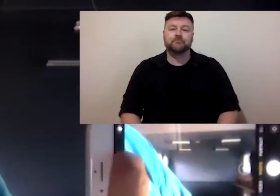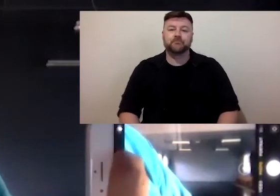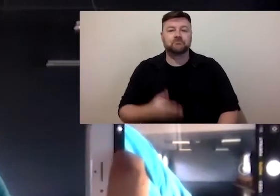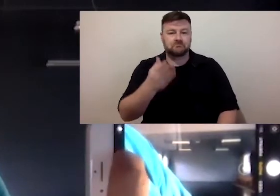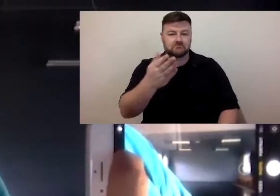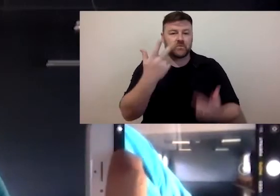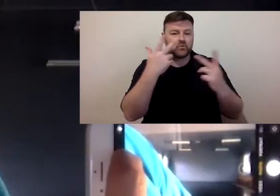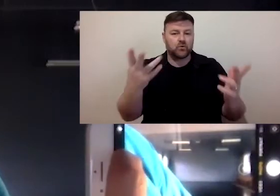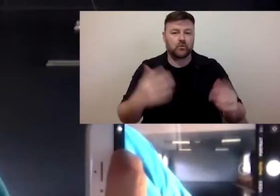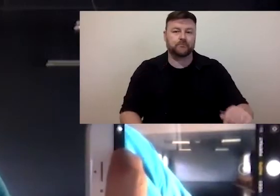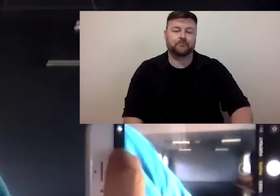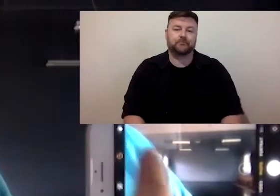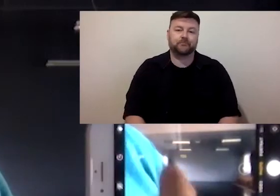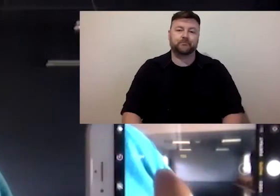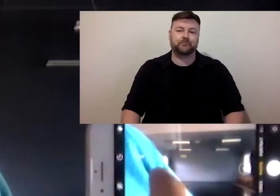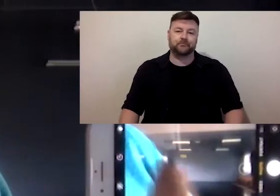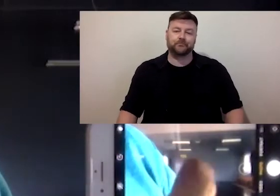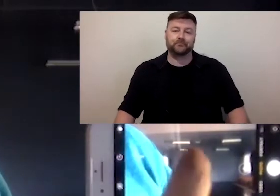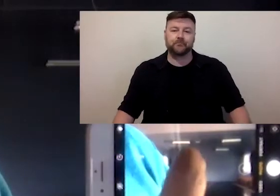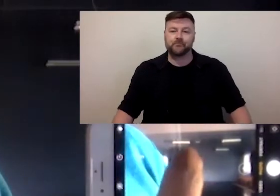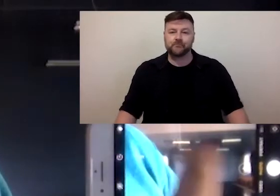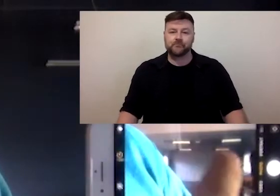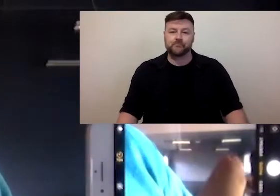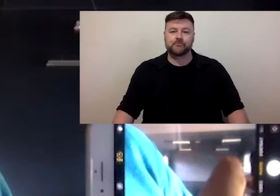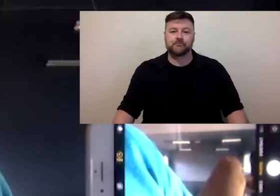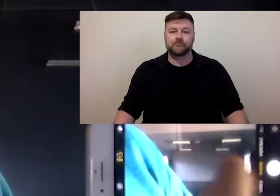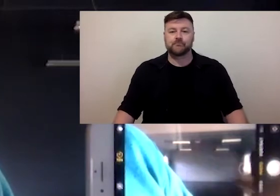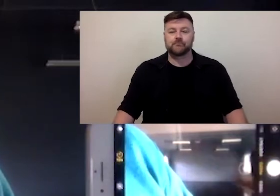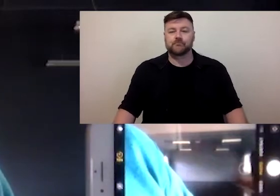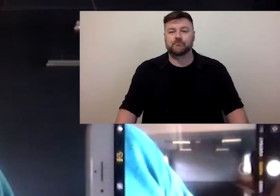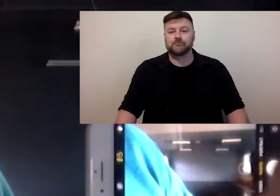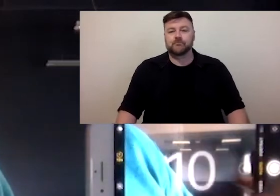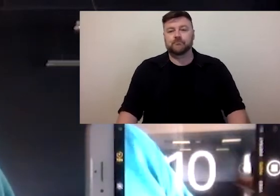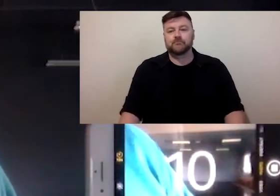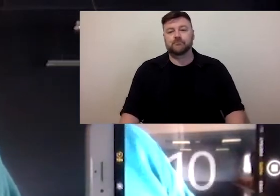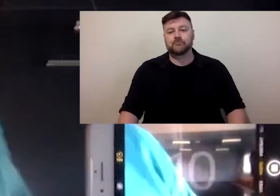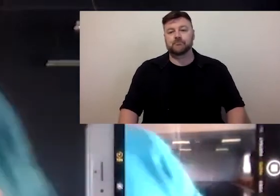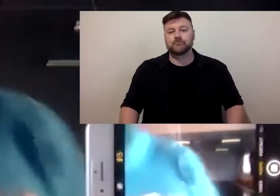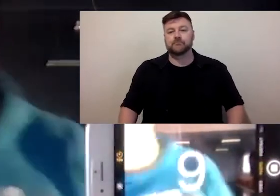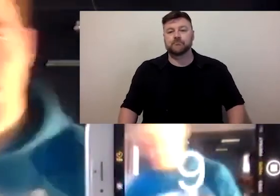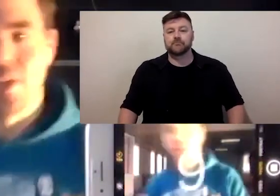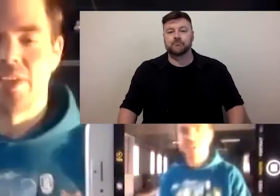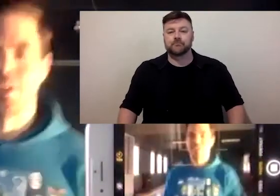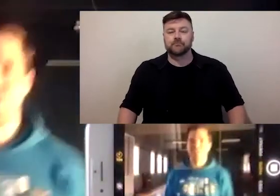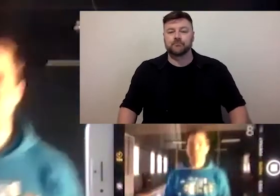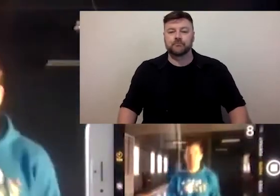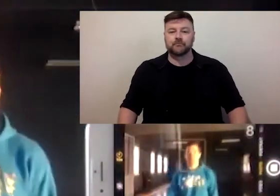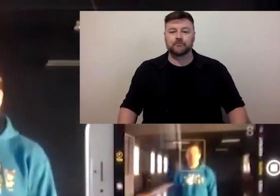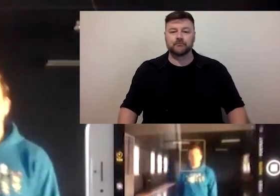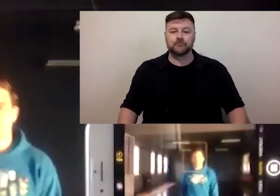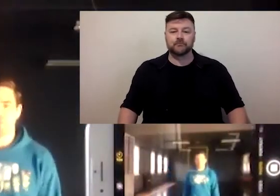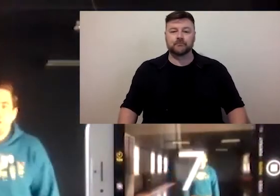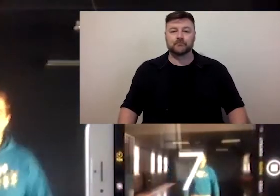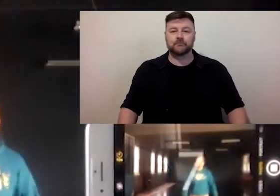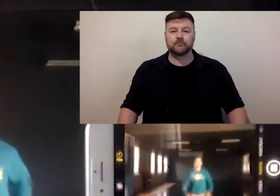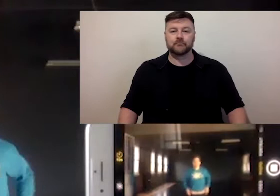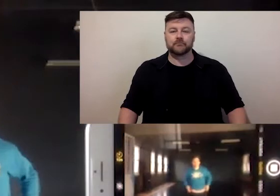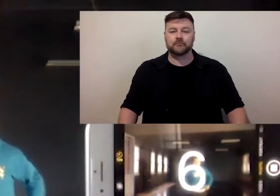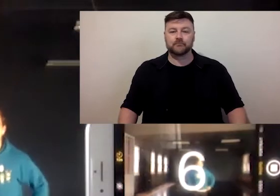iOS - press the timer, choose 10 seconds... then step back.